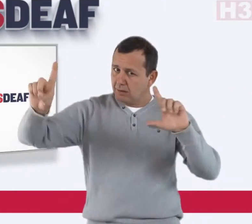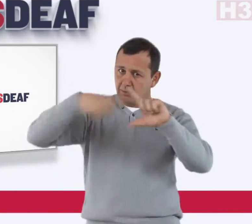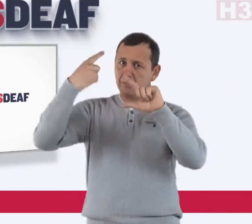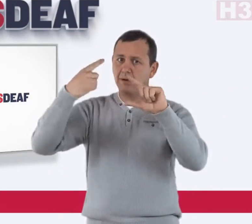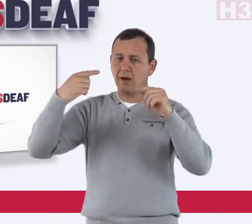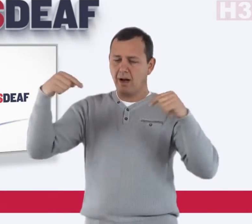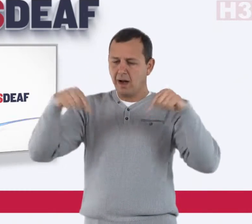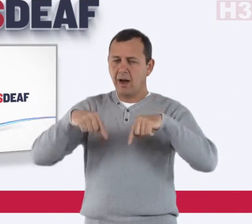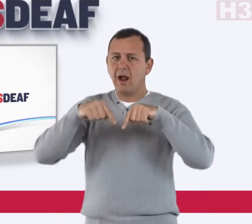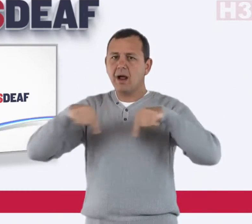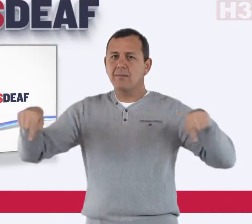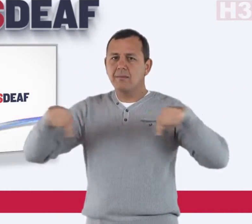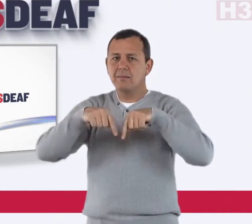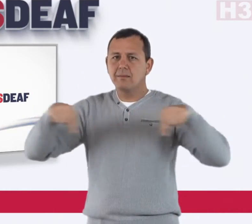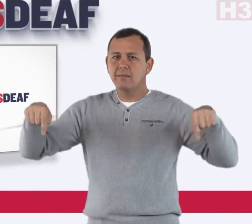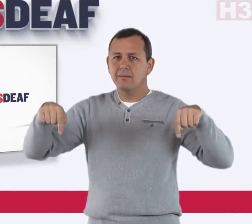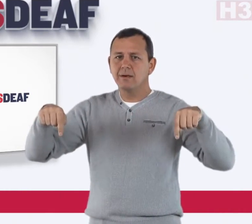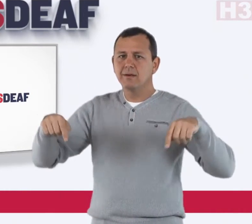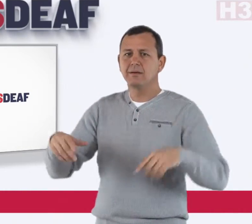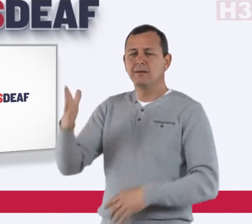sportsdeaf@h3world.tv.